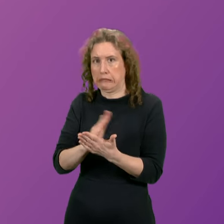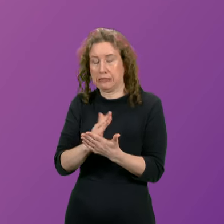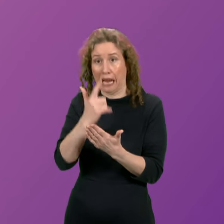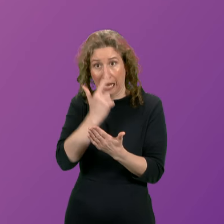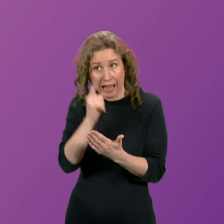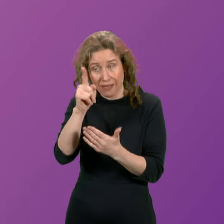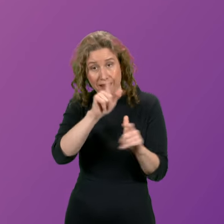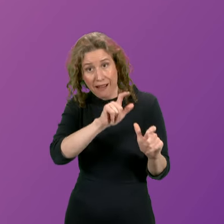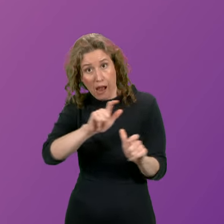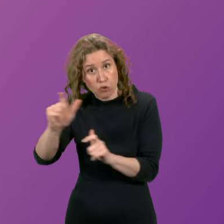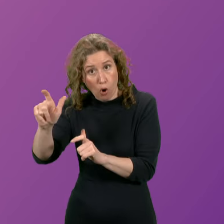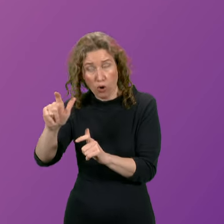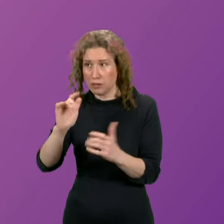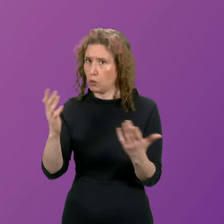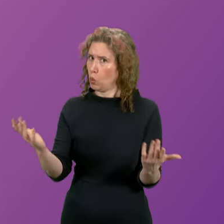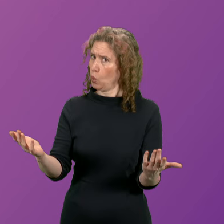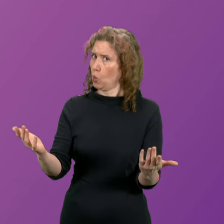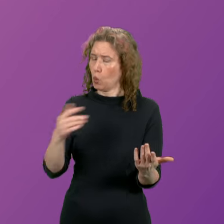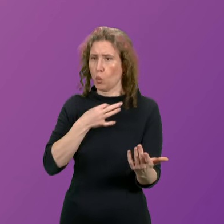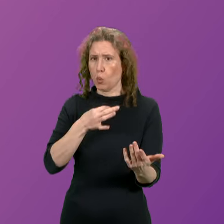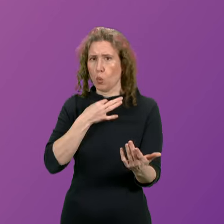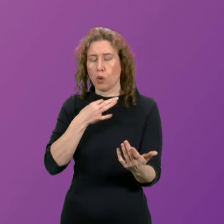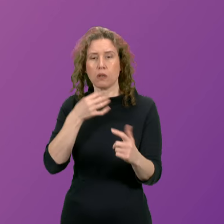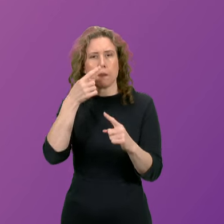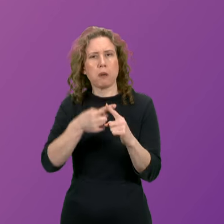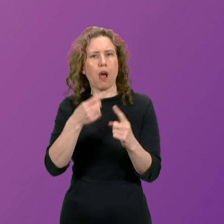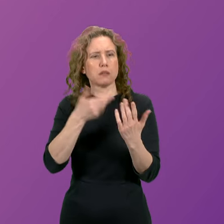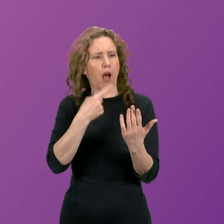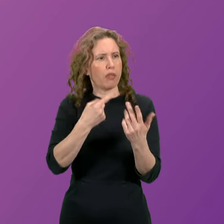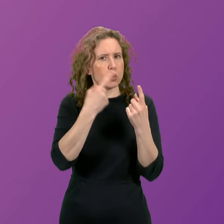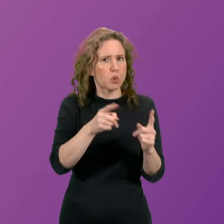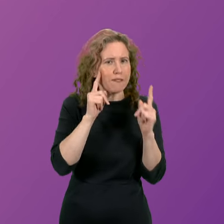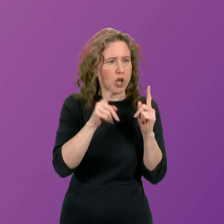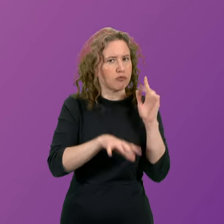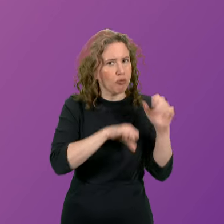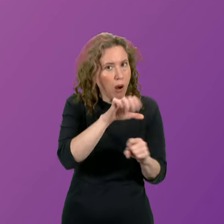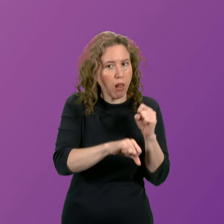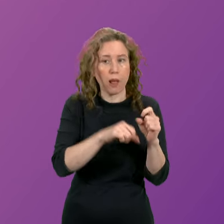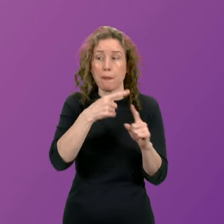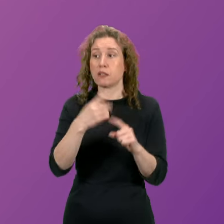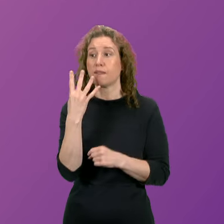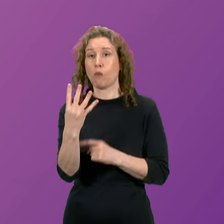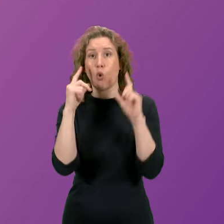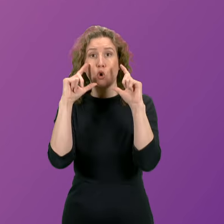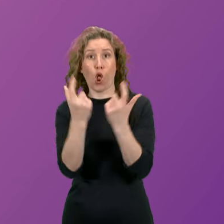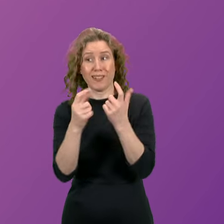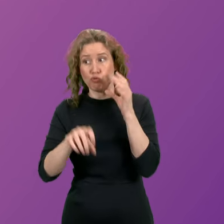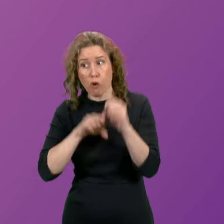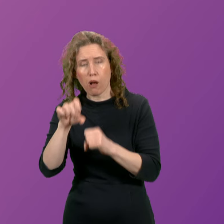to continue. The situation is very stark. There have been similar reports about other universities and four colleges. What are the First Minister’s thoughts on